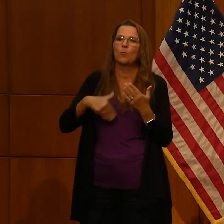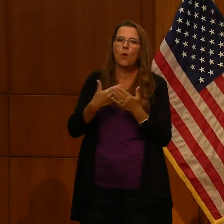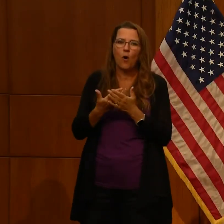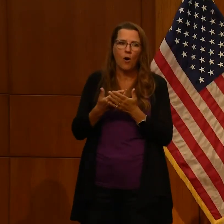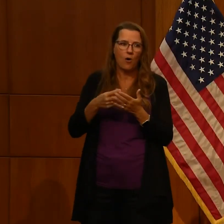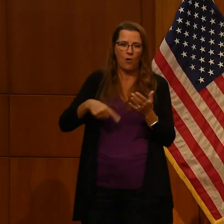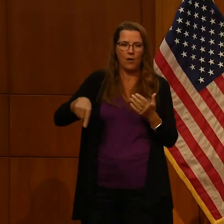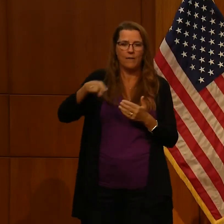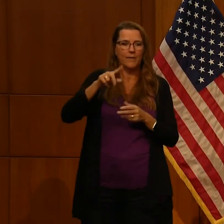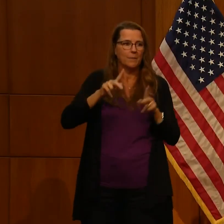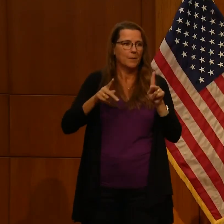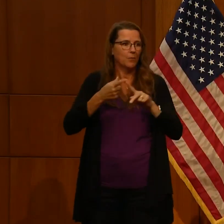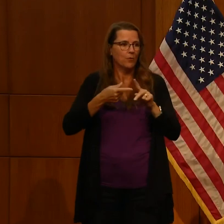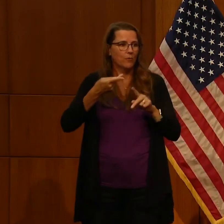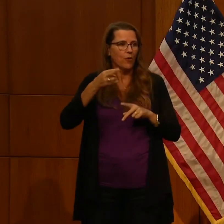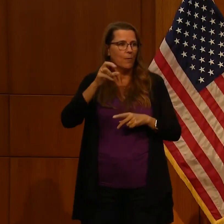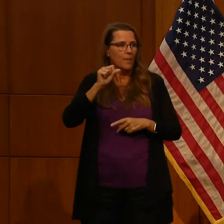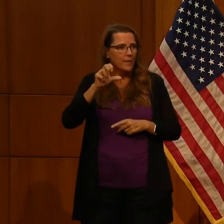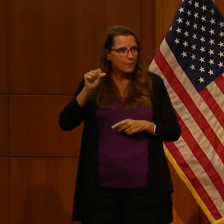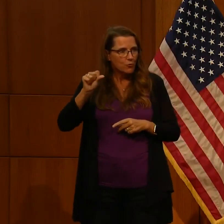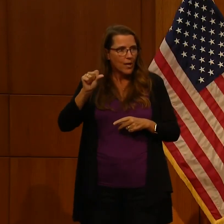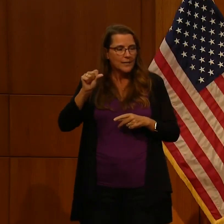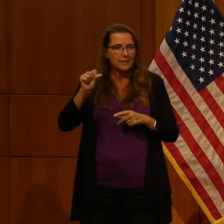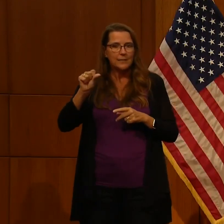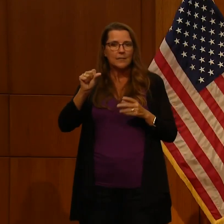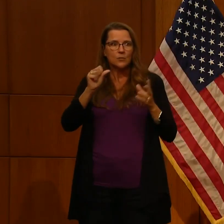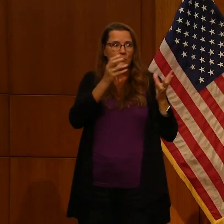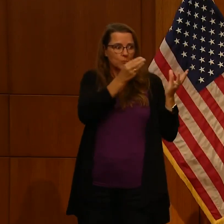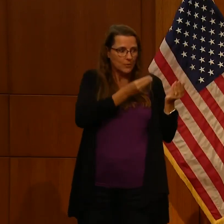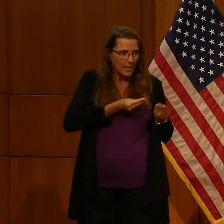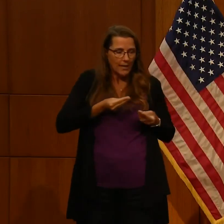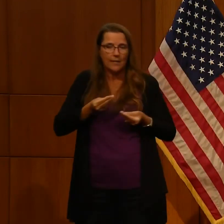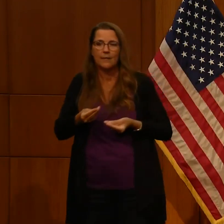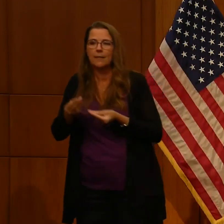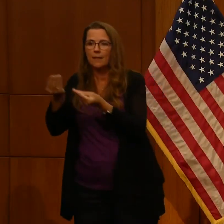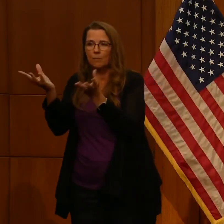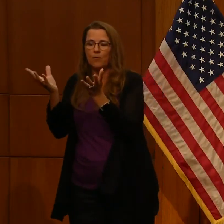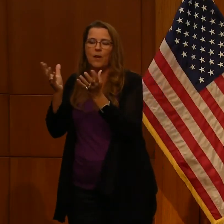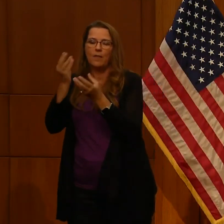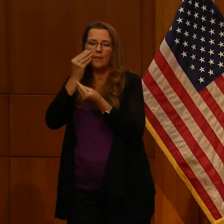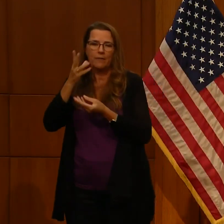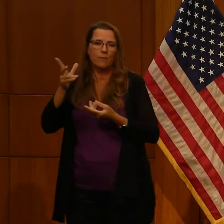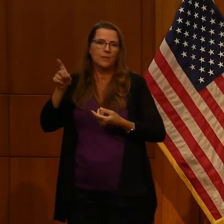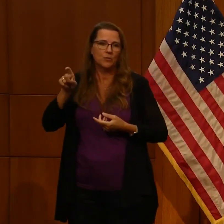YOU THAT ARE LISTENING AT HOME. I THANK ALL OF THESE FOLKS FROM